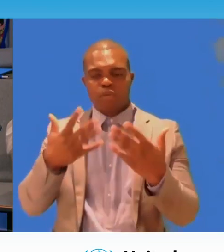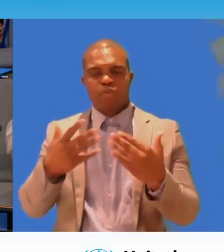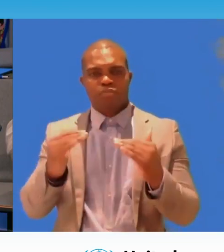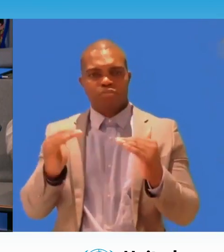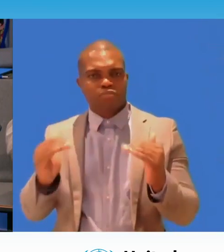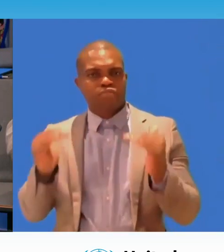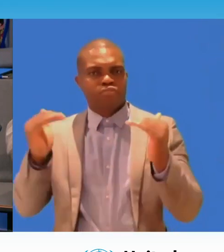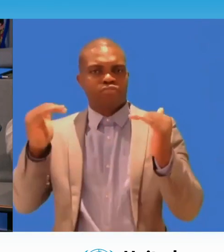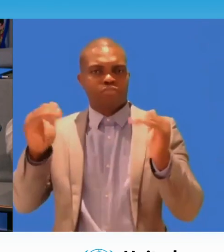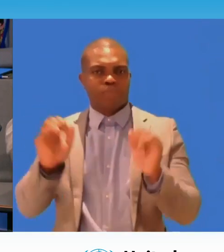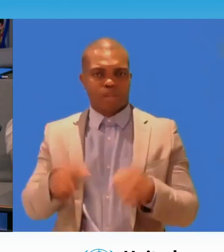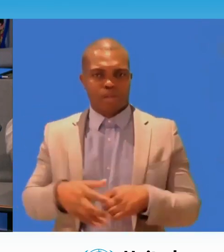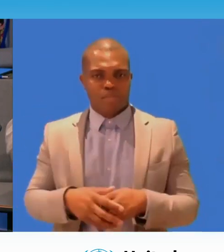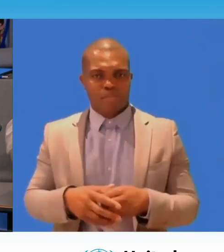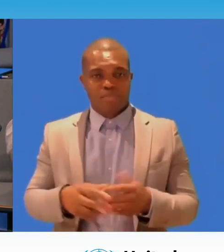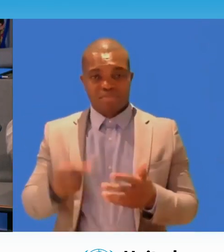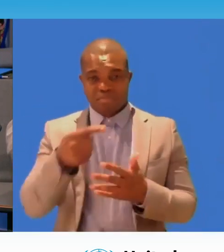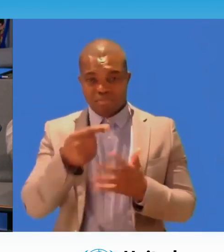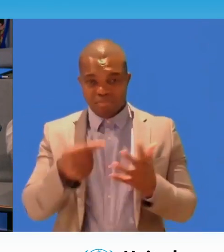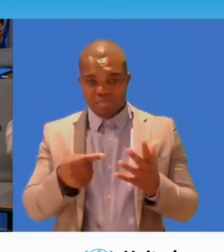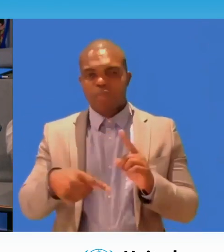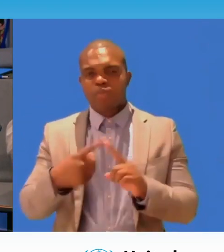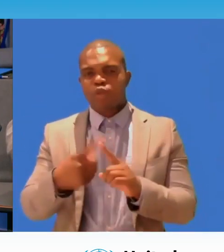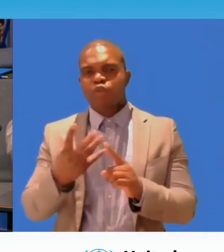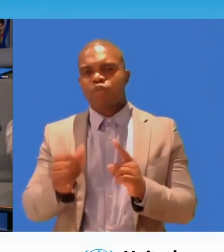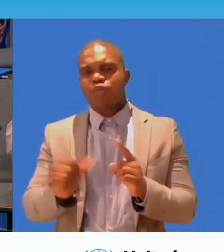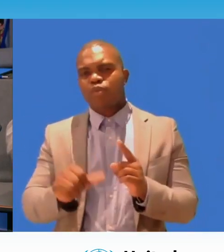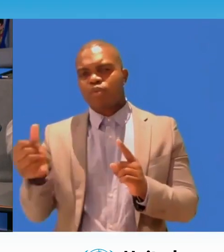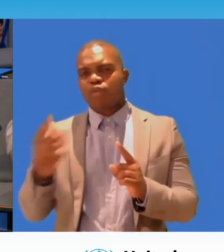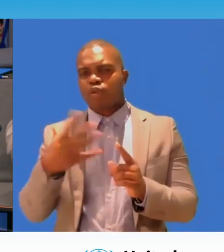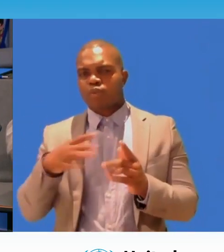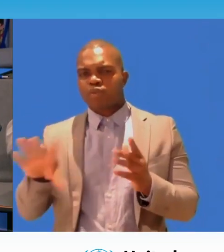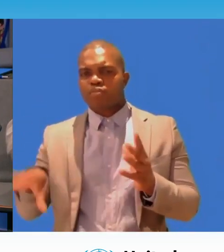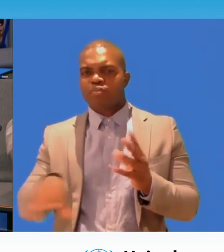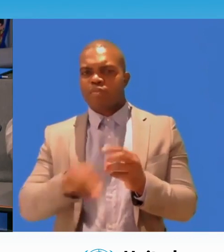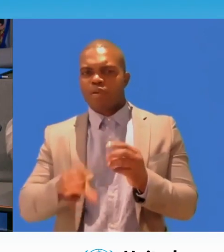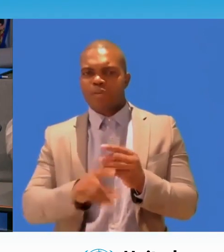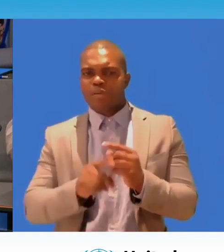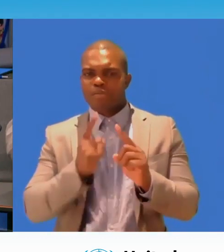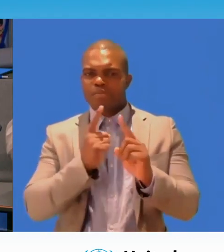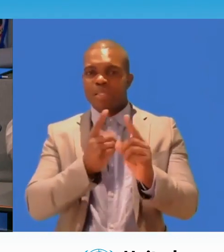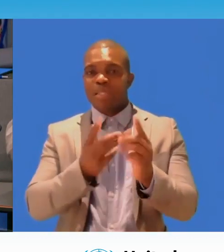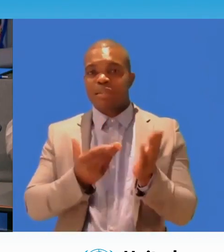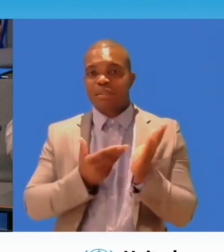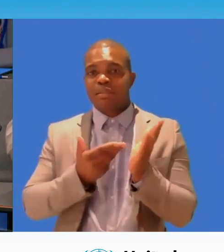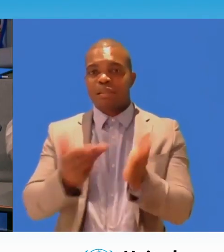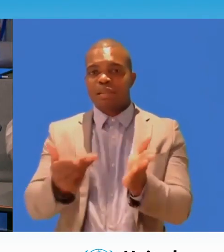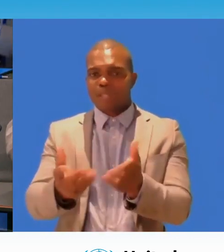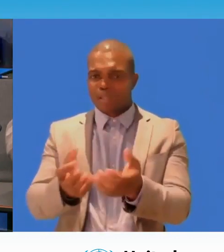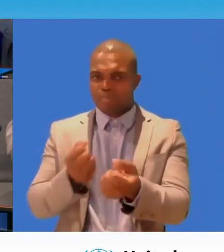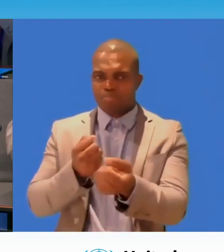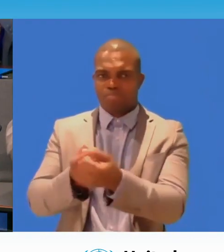outlined in the solman islands Rehabilitation strategic plan 2021 and to 2031 and the solman